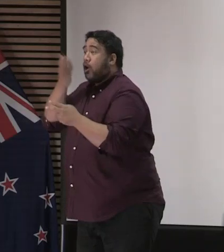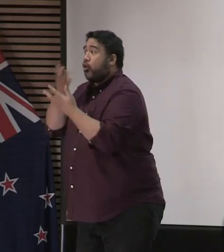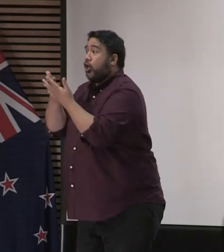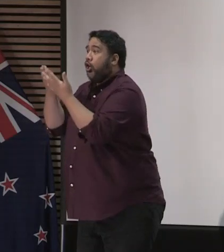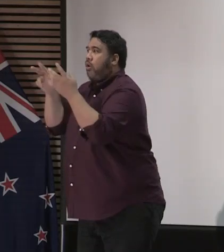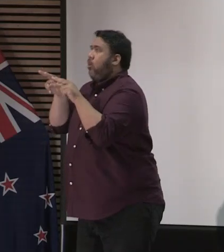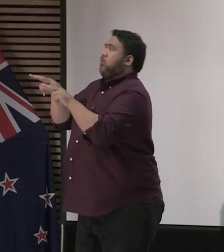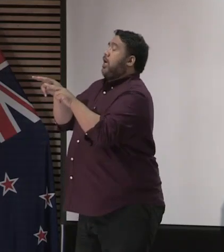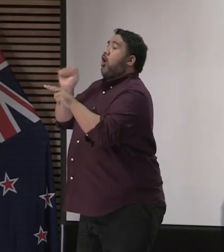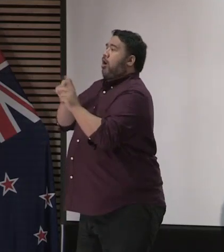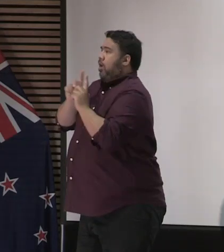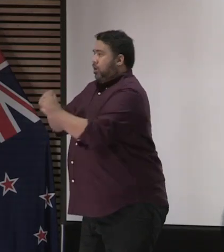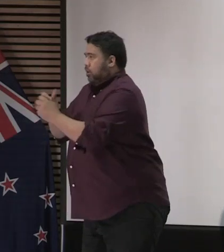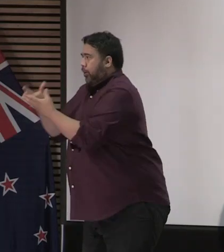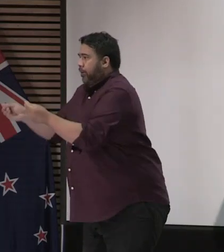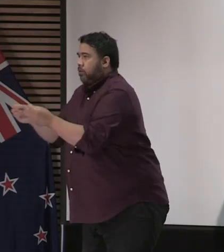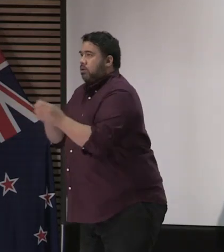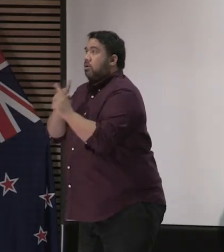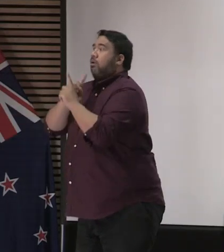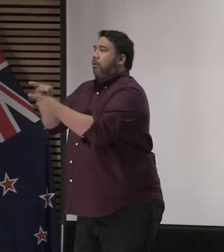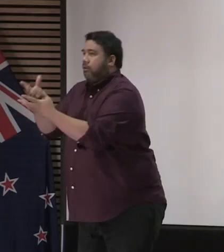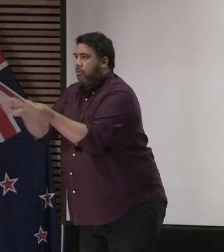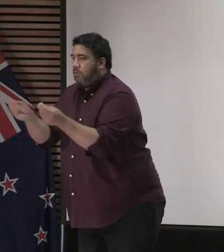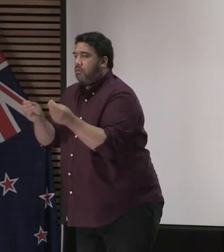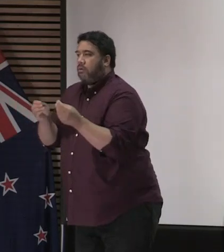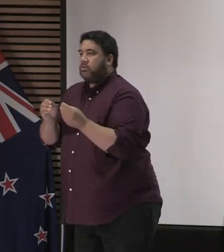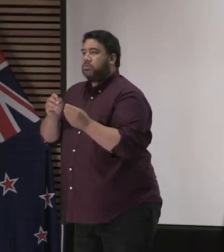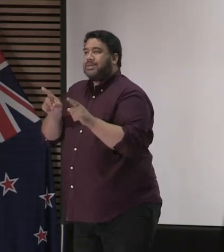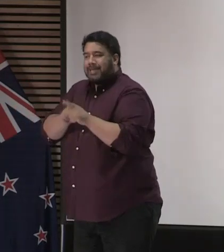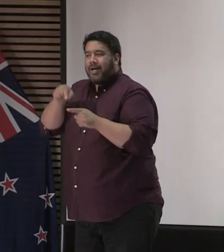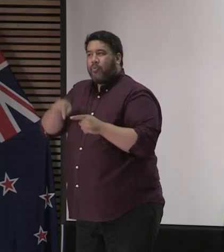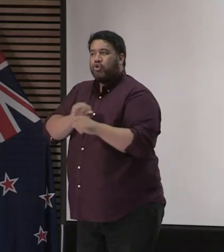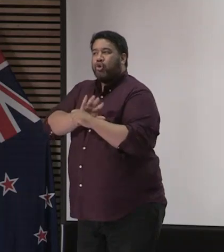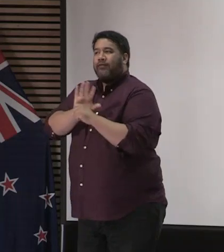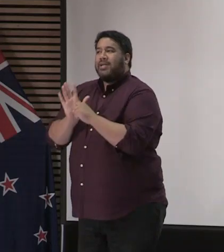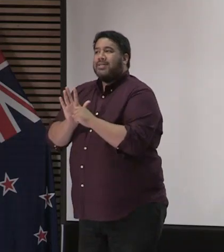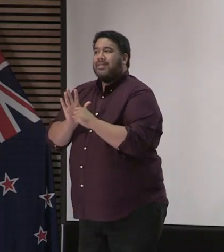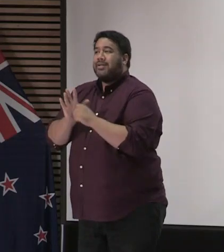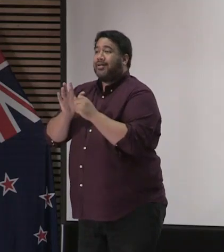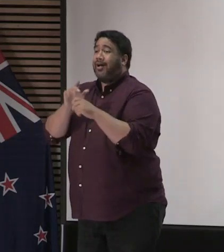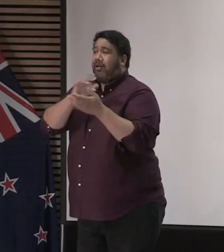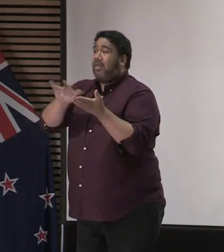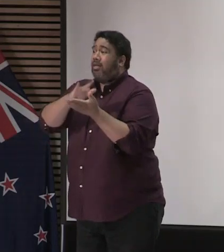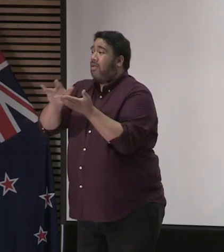smoke for a few weeks and that could put us back where we started before the lockdown.